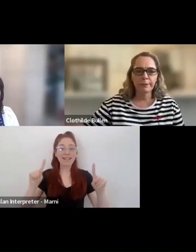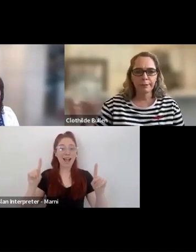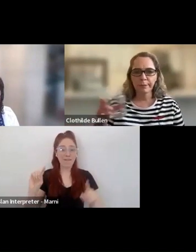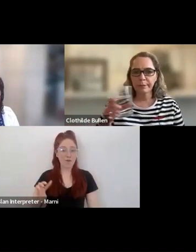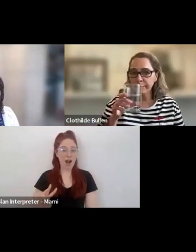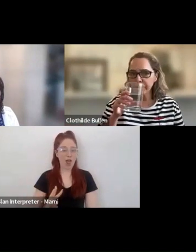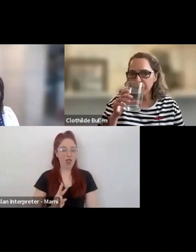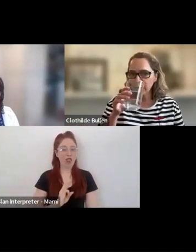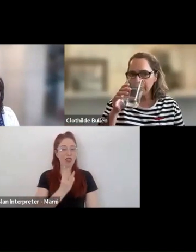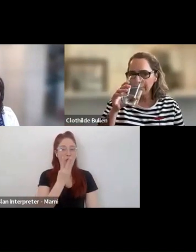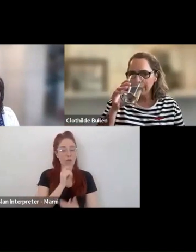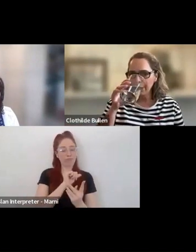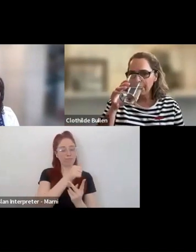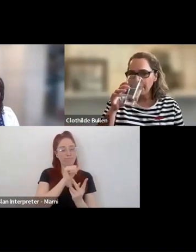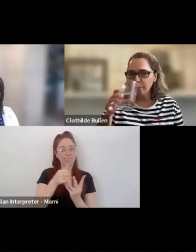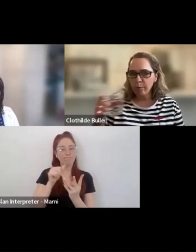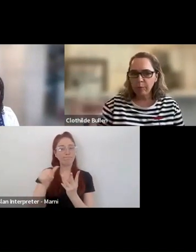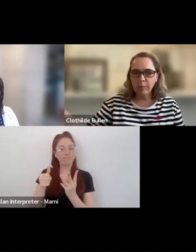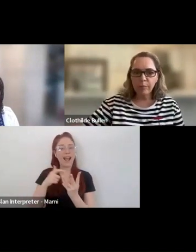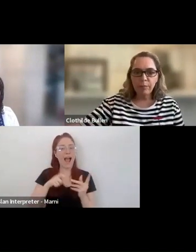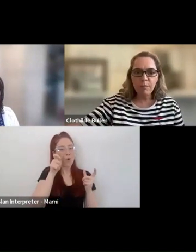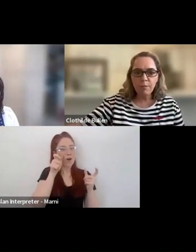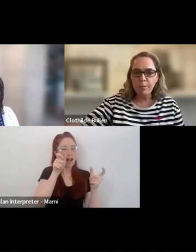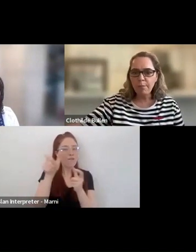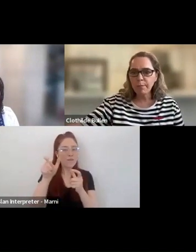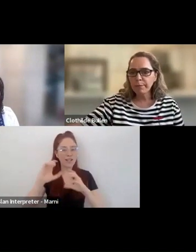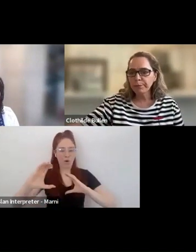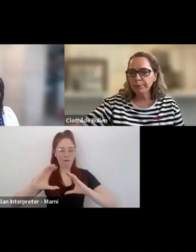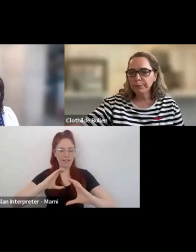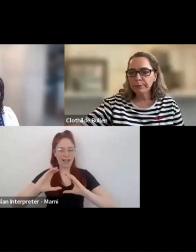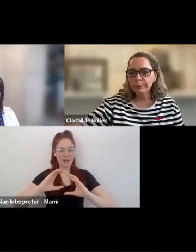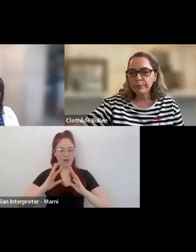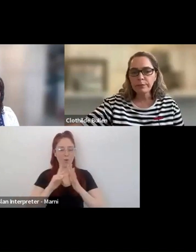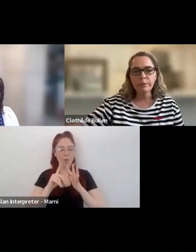our Governance Conversations series webinars. This series is